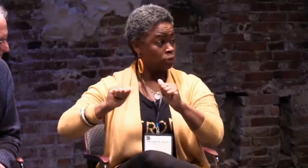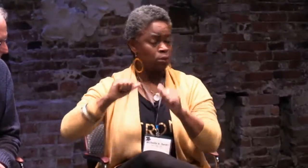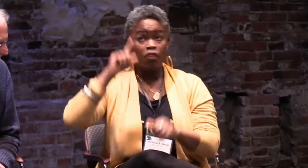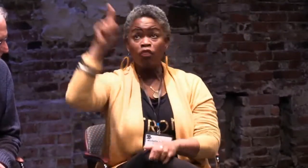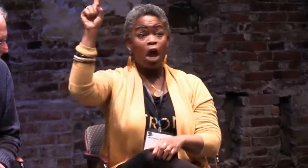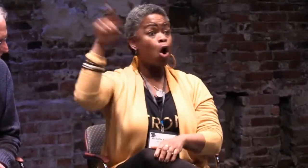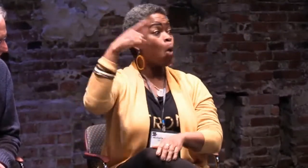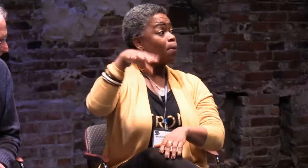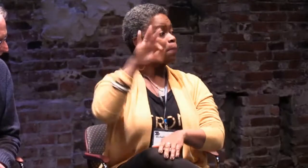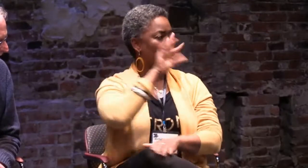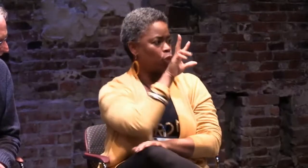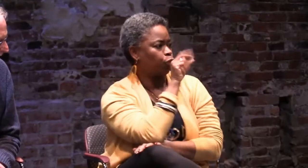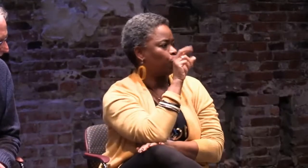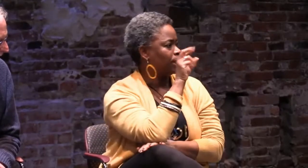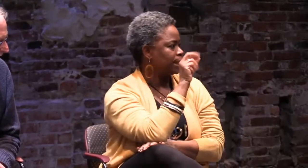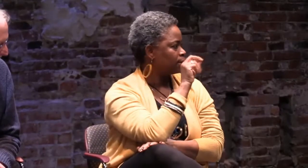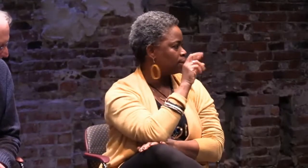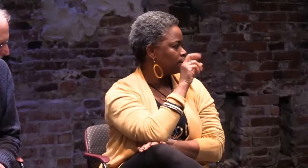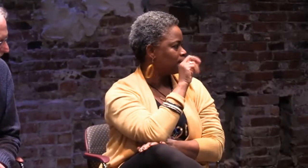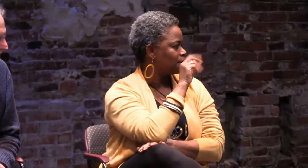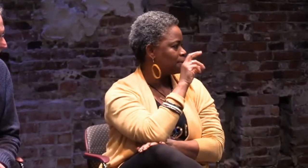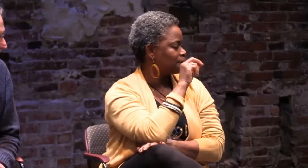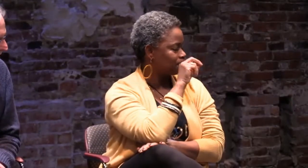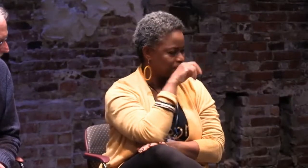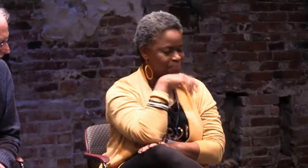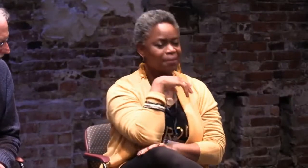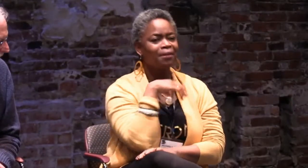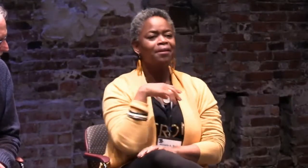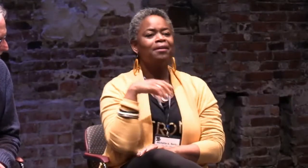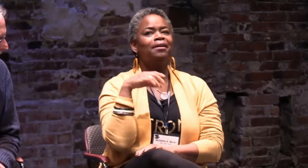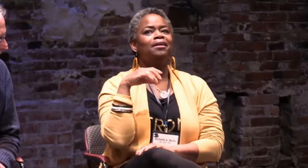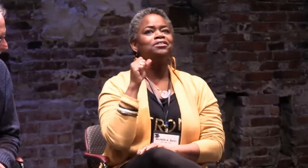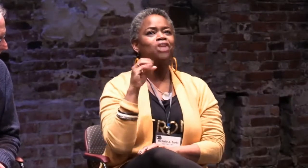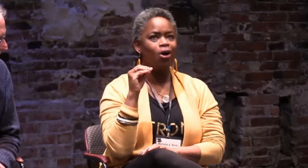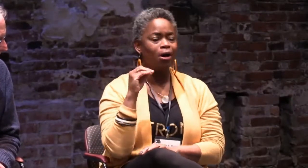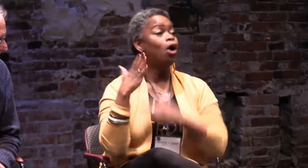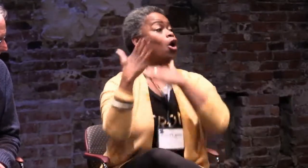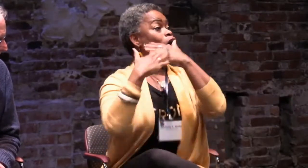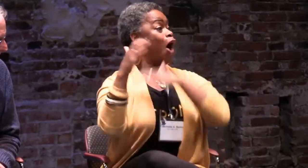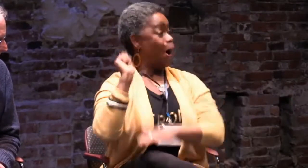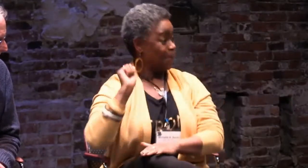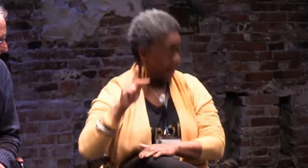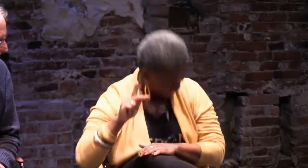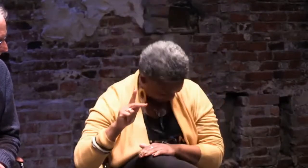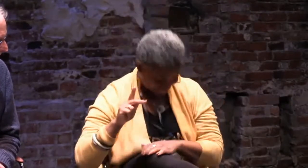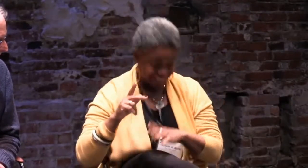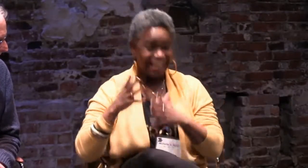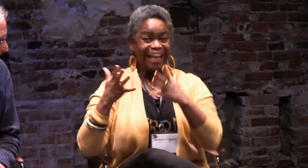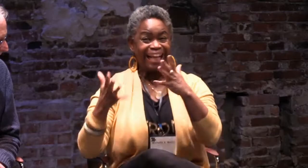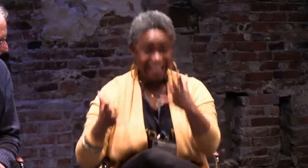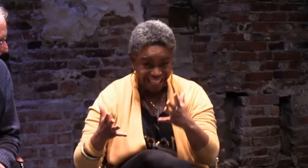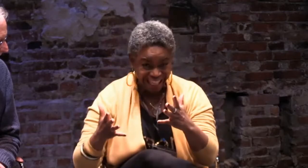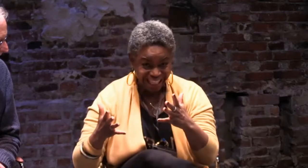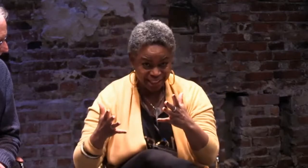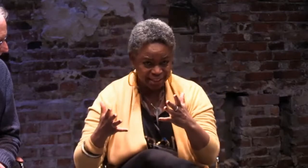I think there were several thousand students applying and only 30 could be admitted.